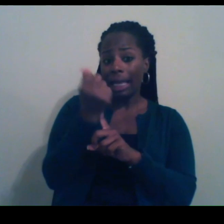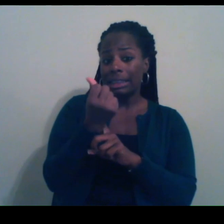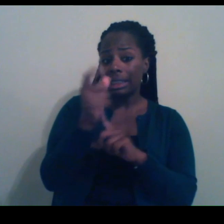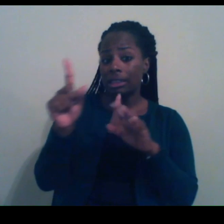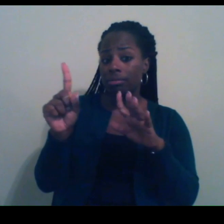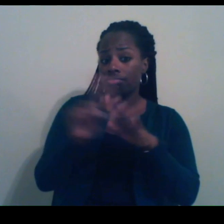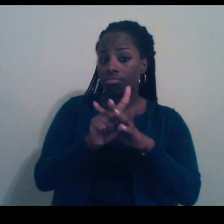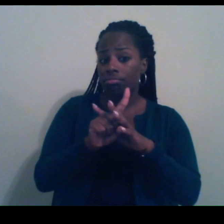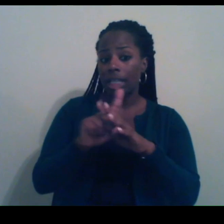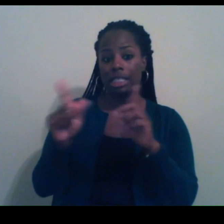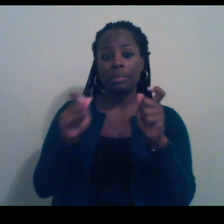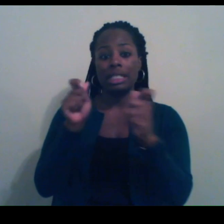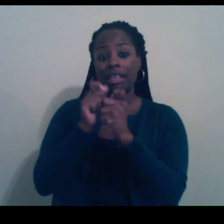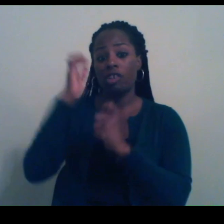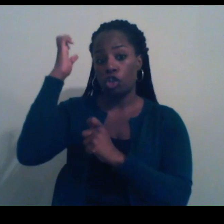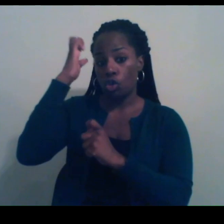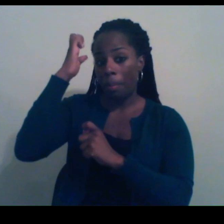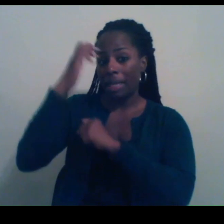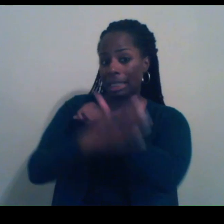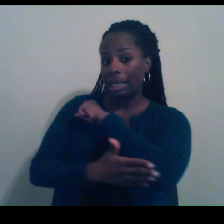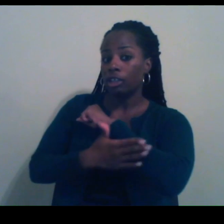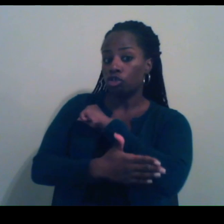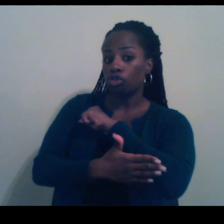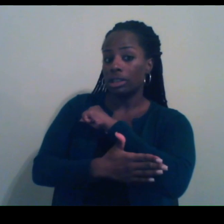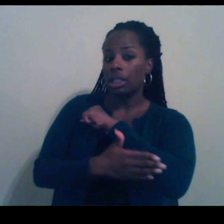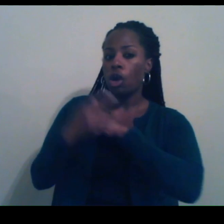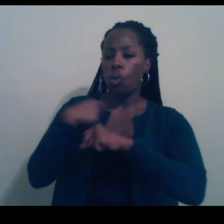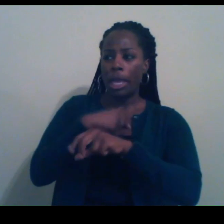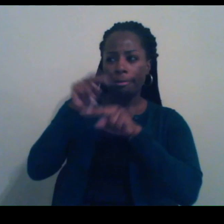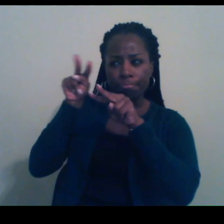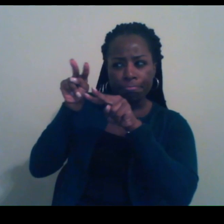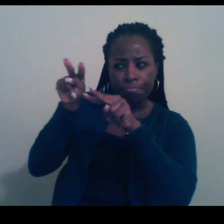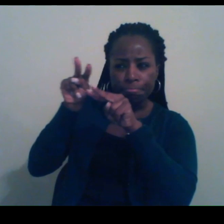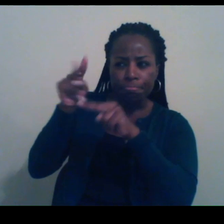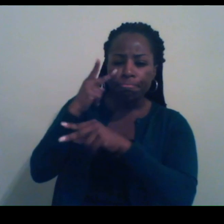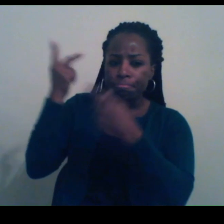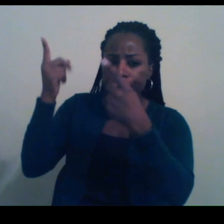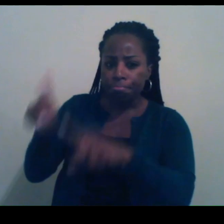following that very closely and again we'll listen to the experts